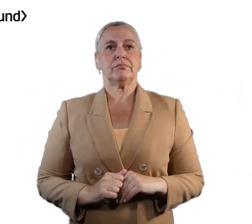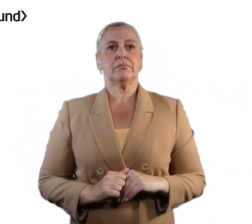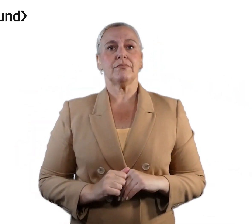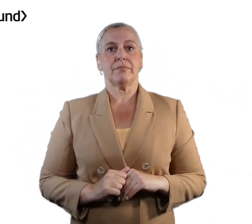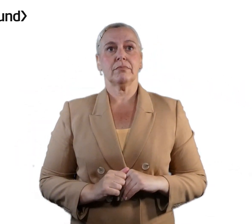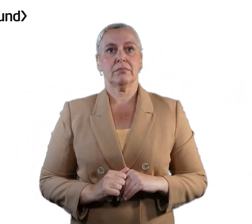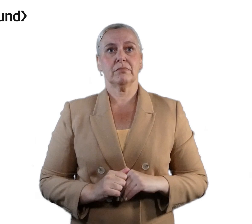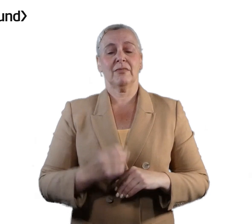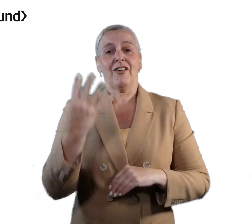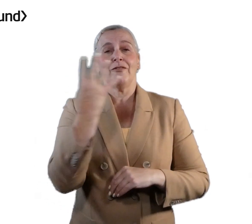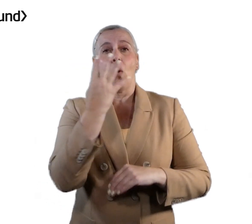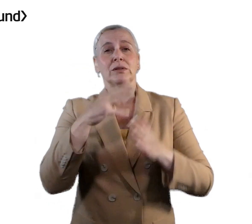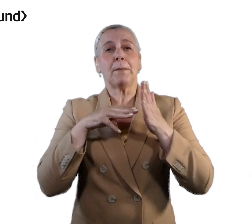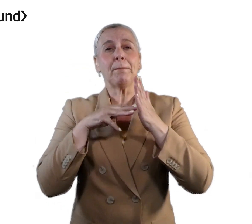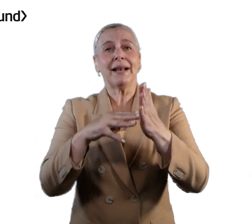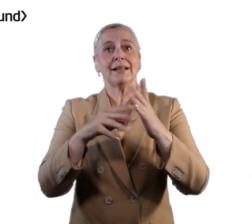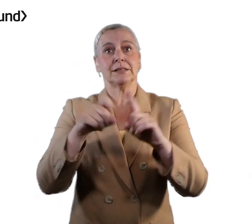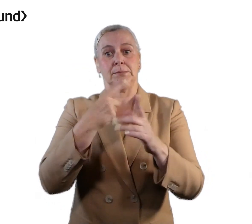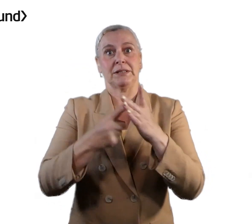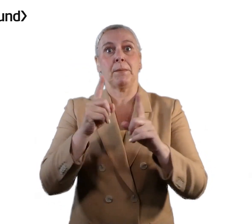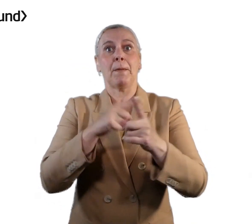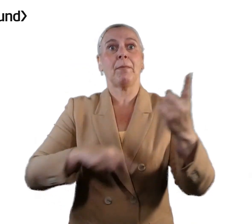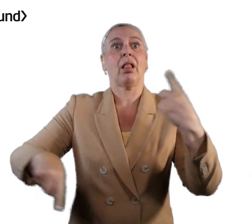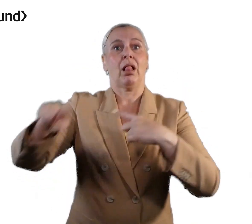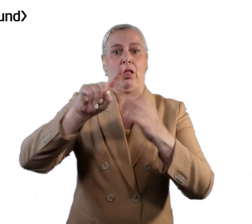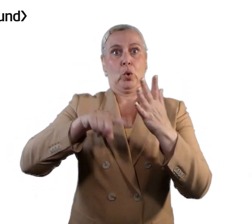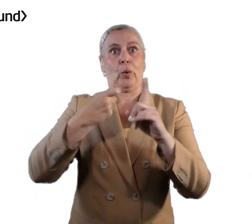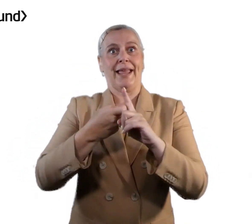There are 14 million Disabled people in the UK,